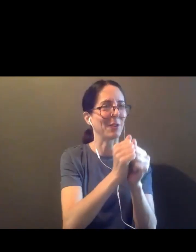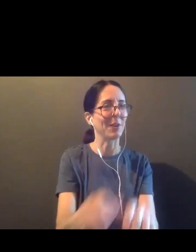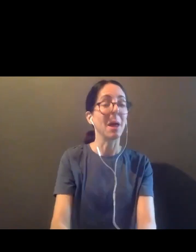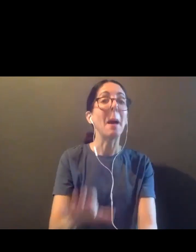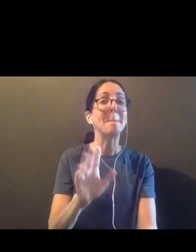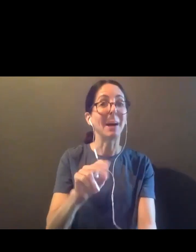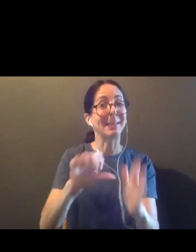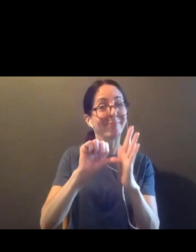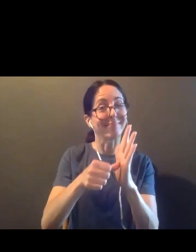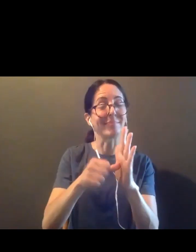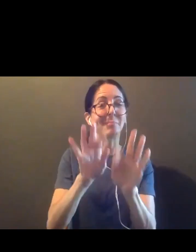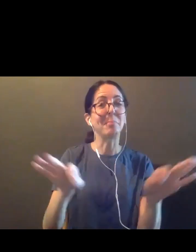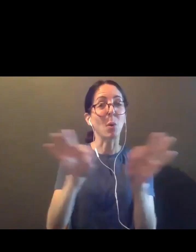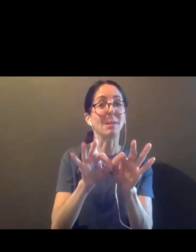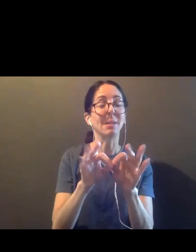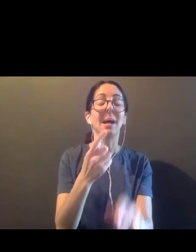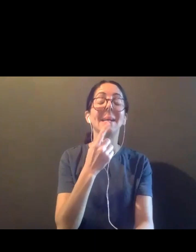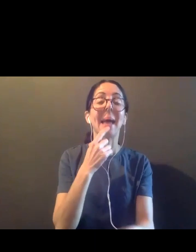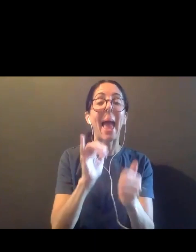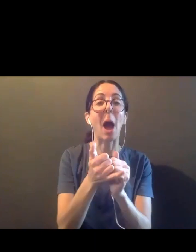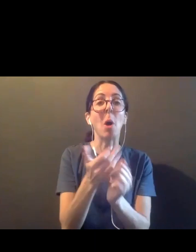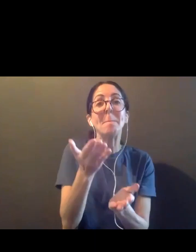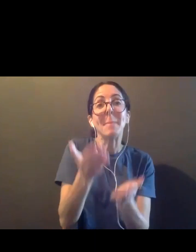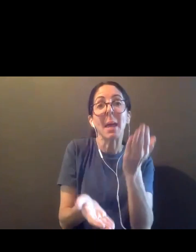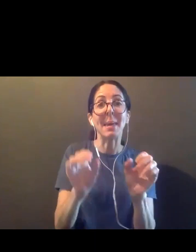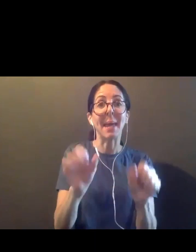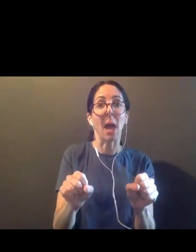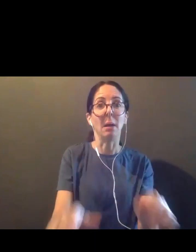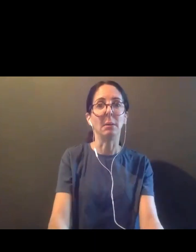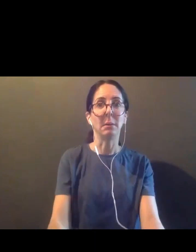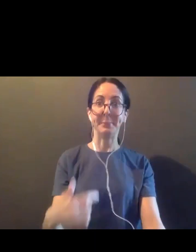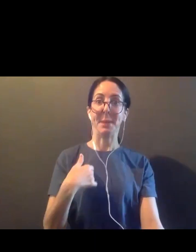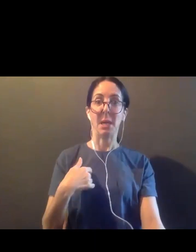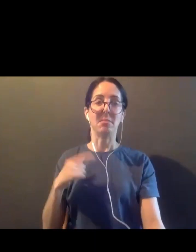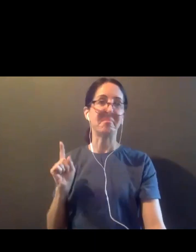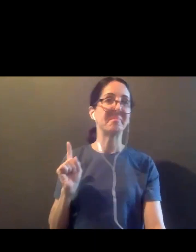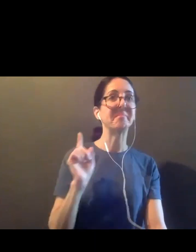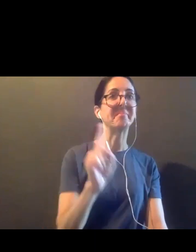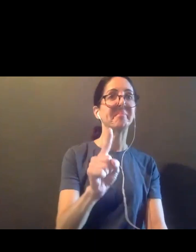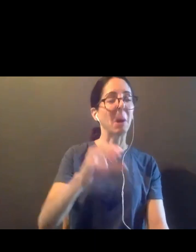It is not my role as a researcher to come in and say this is what I want to study with you.